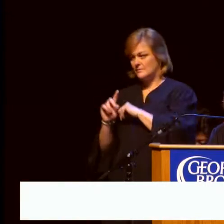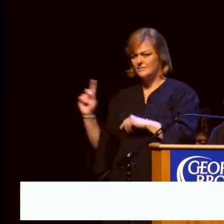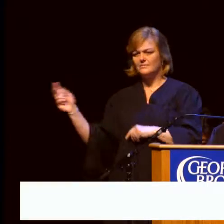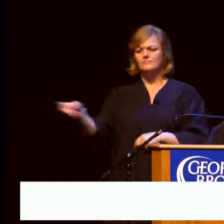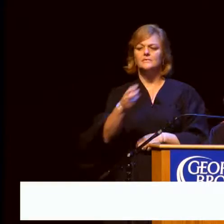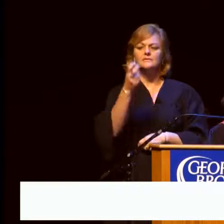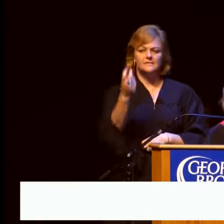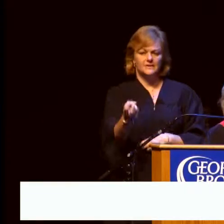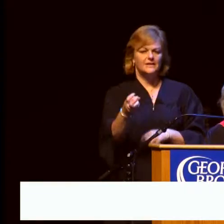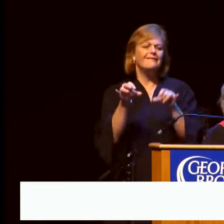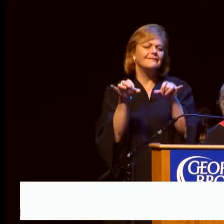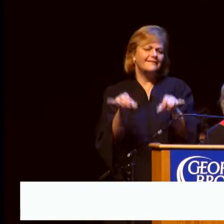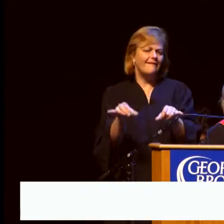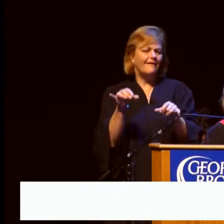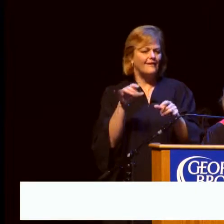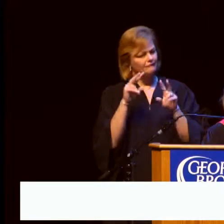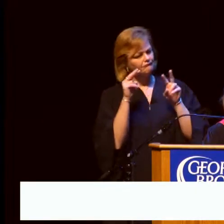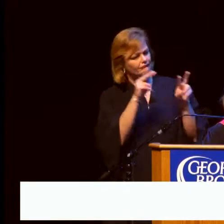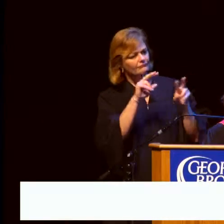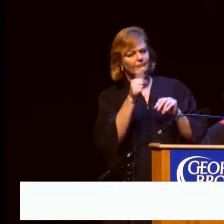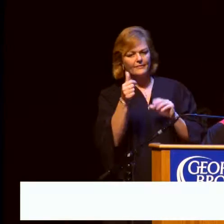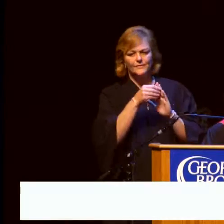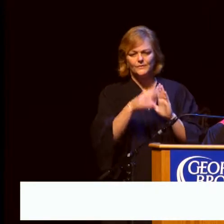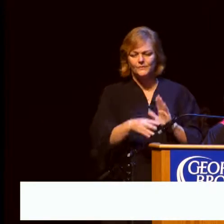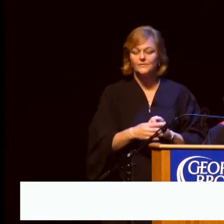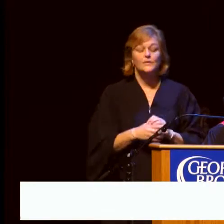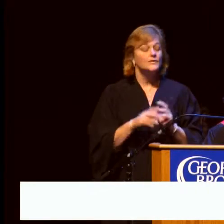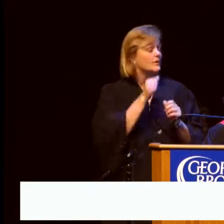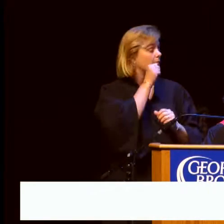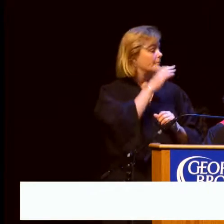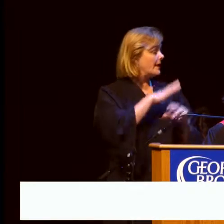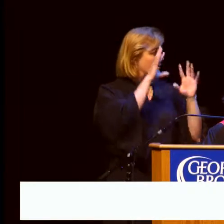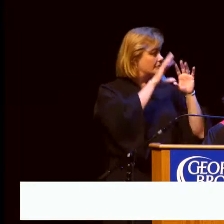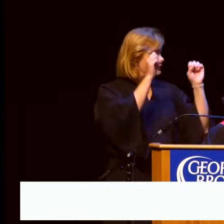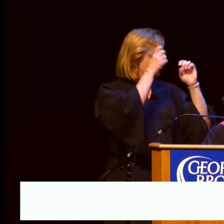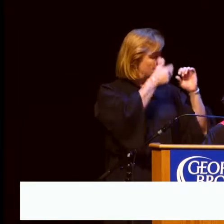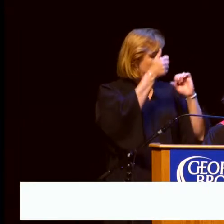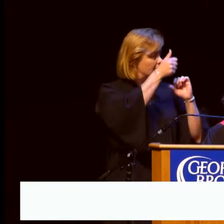MADAME CHANCELLOR, MADAME PRESIDENT, I WISH TO PRESENT THE GRADUANDS FROM THE CENTRE